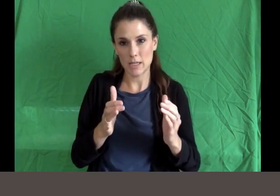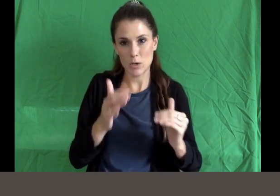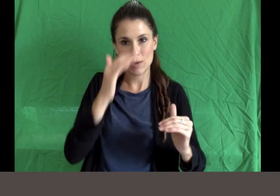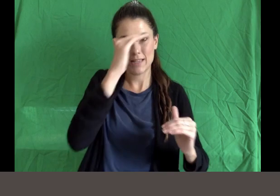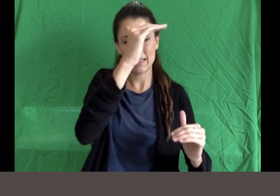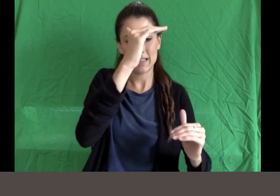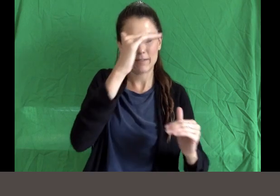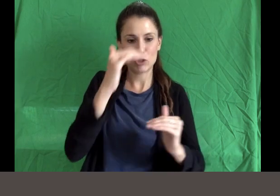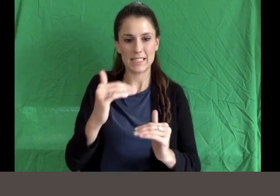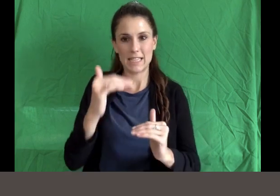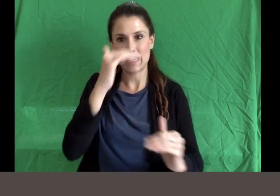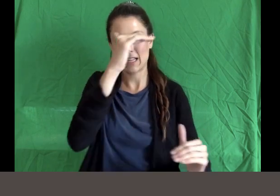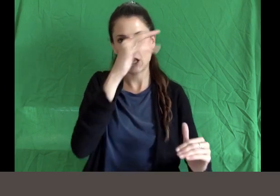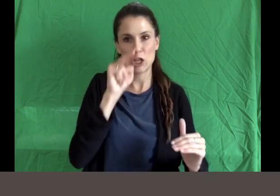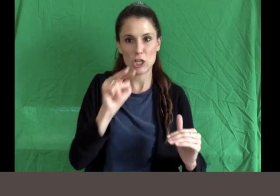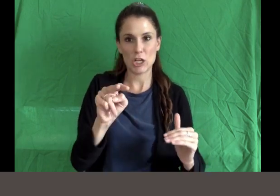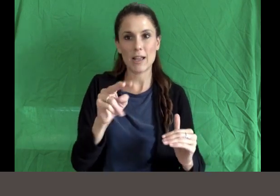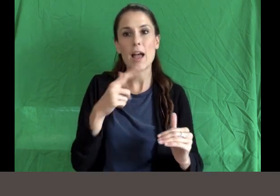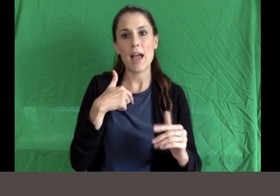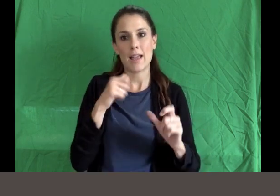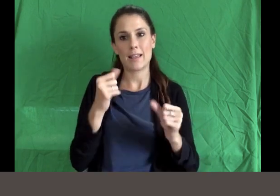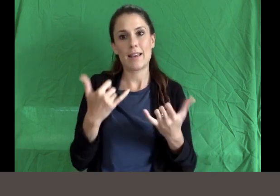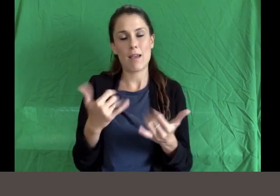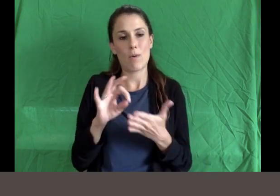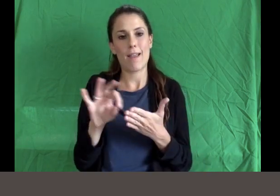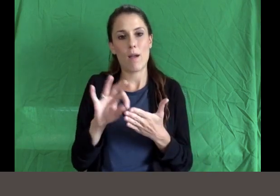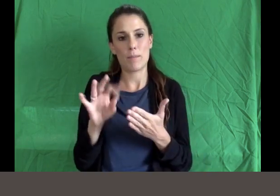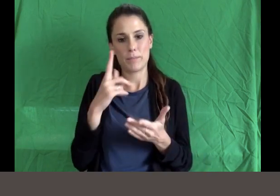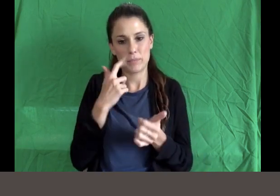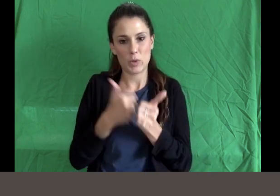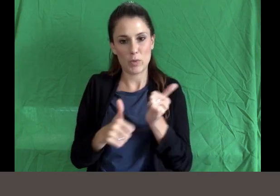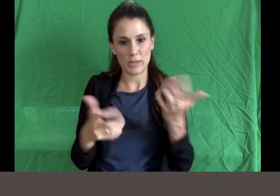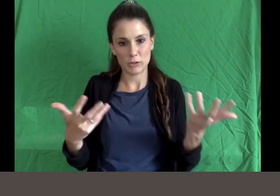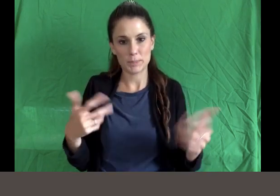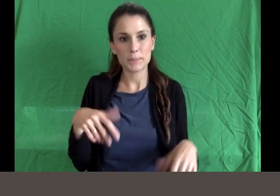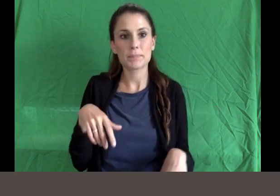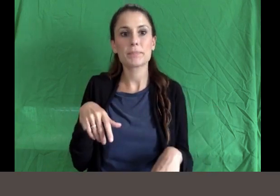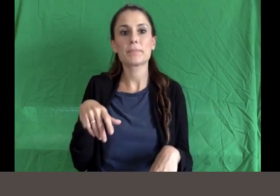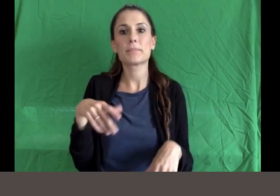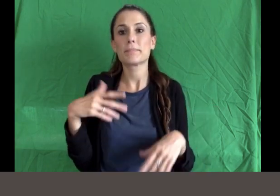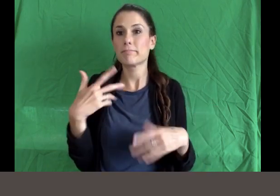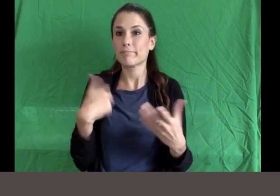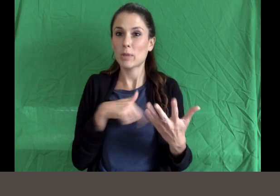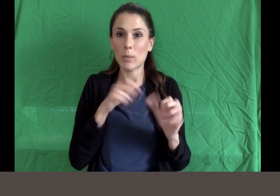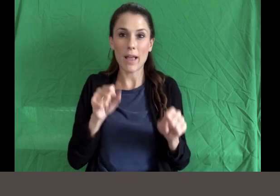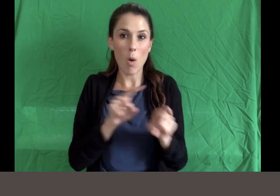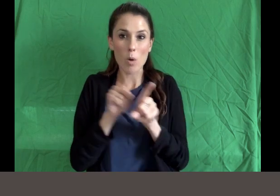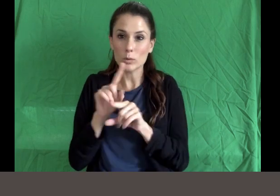even remove right the ticks and so there were little dashes here just before and after each